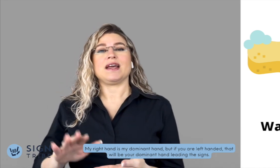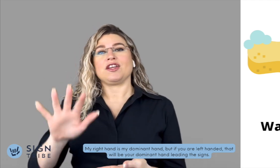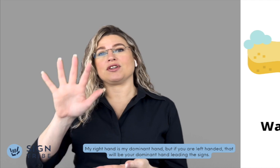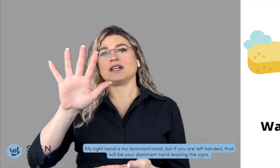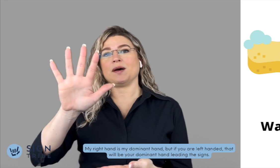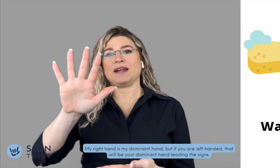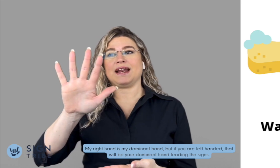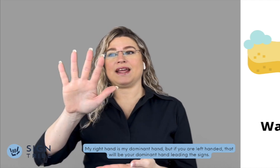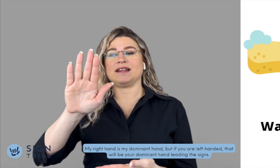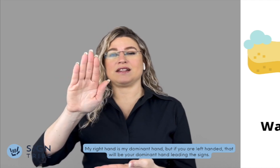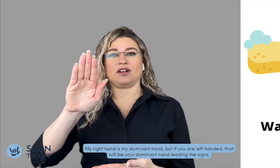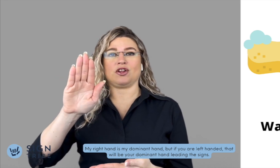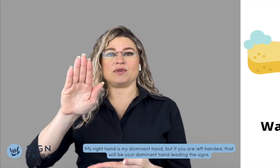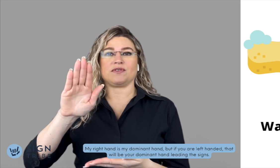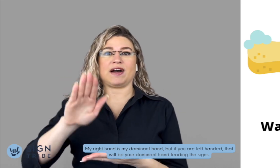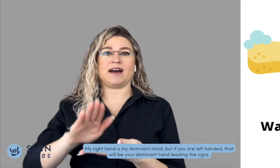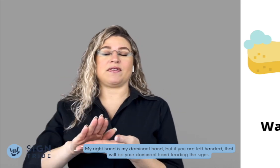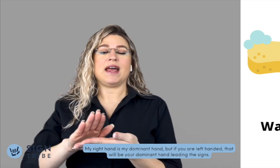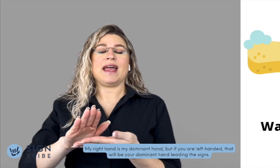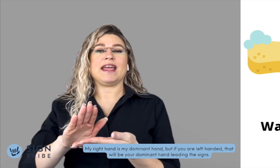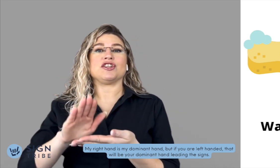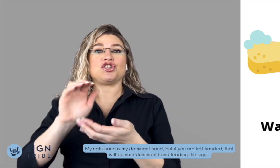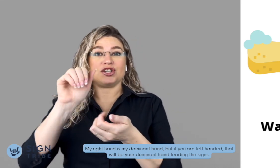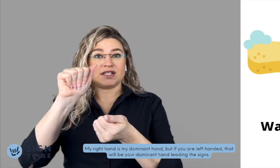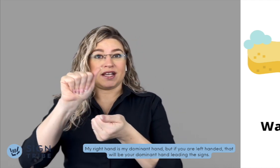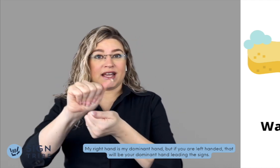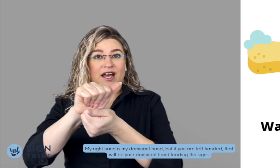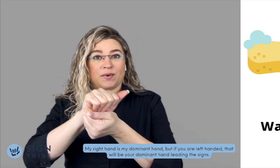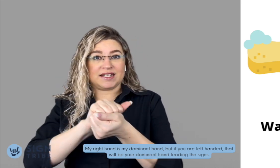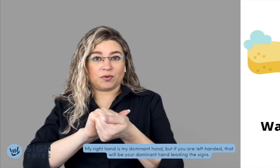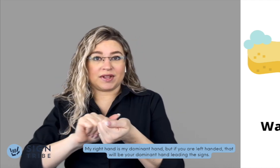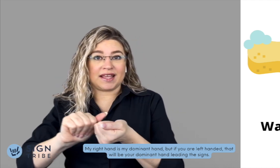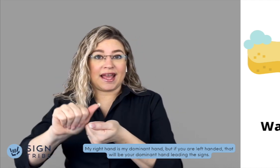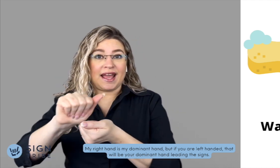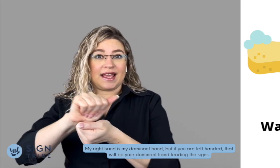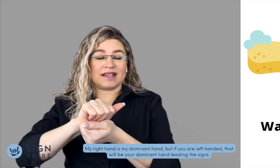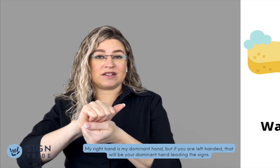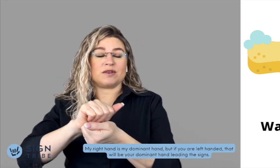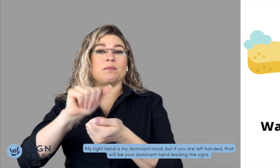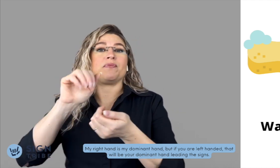Your dominant hand's in a closed five and just like how we did with the A's,